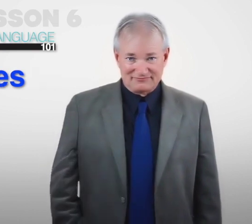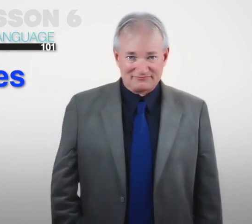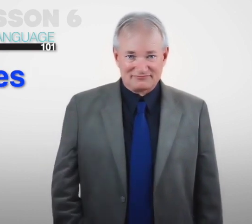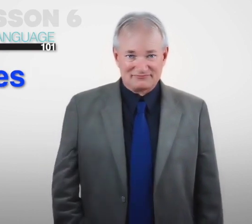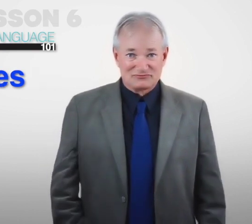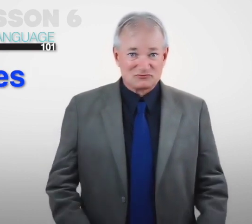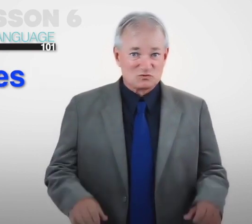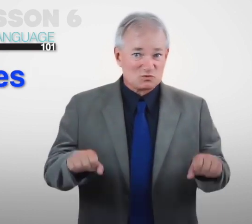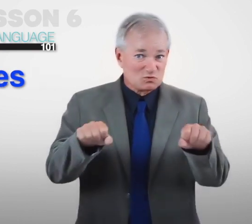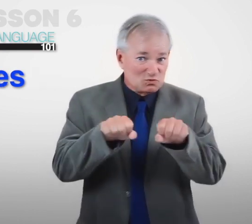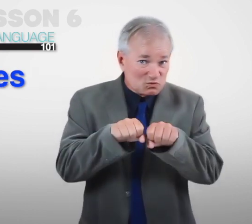Shoes.